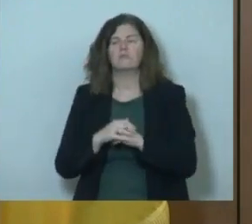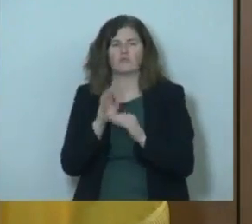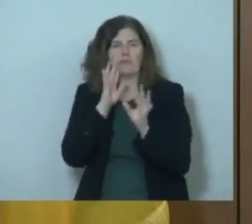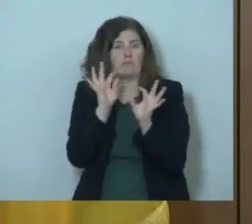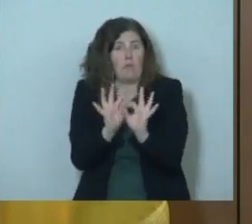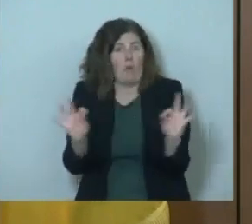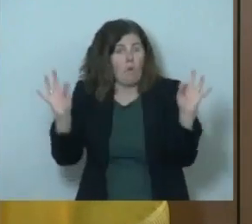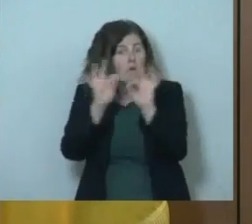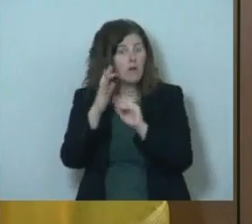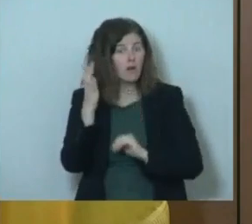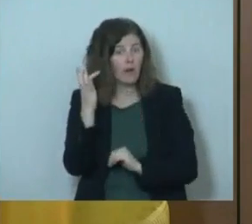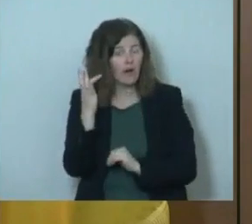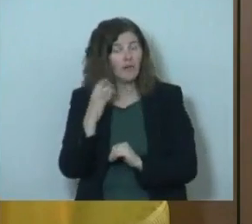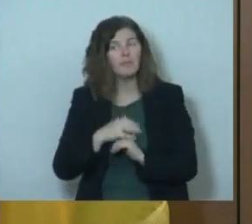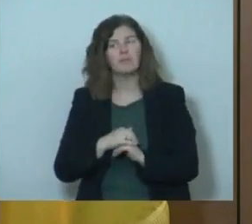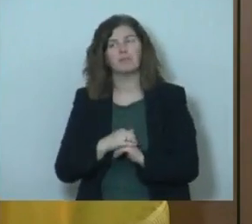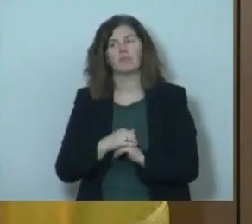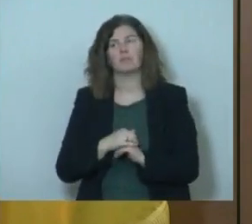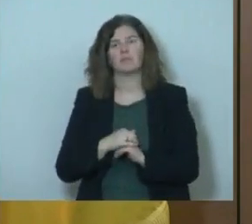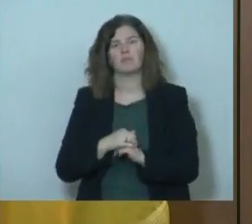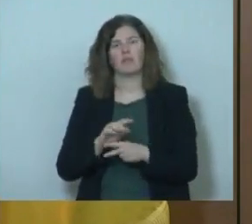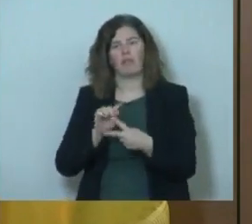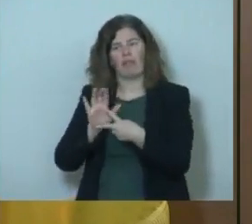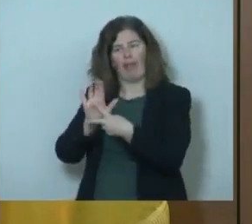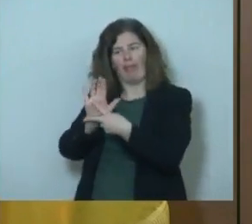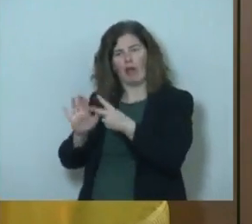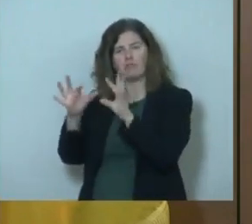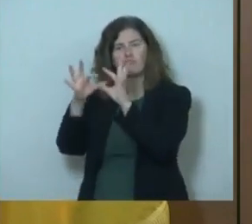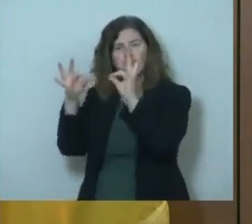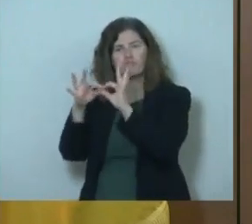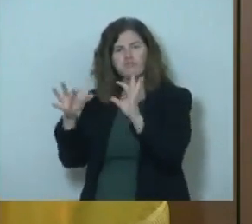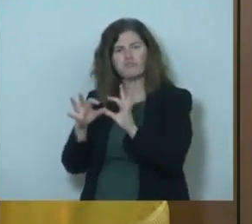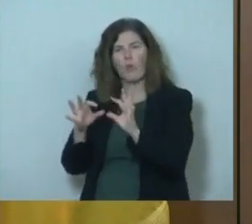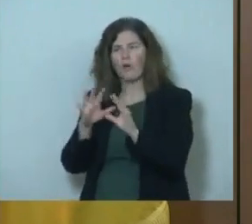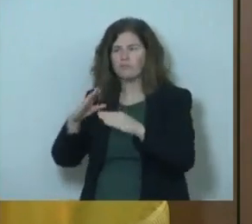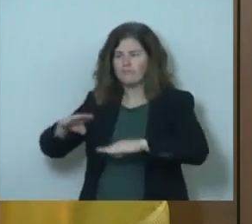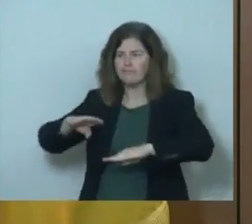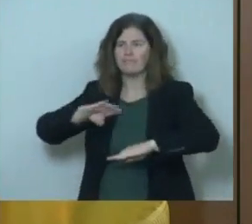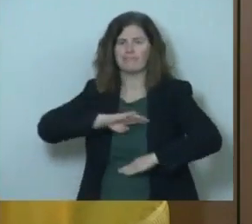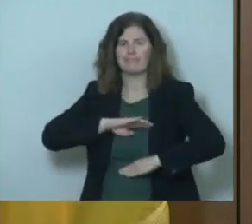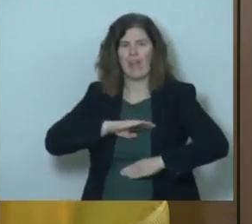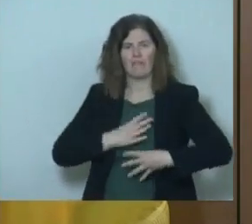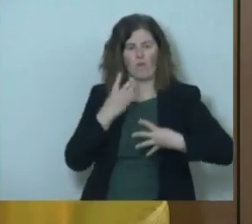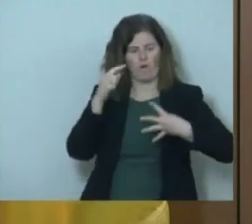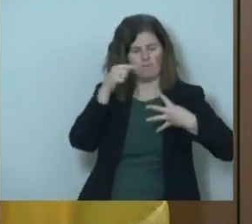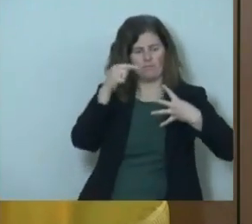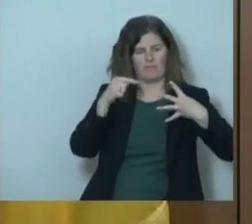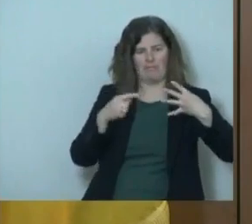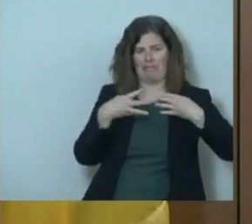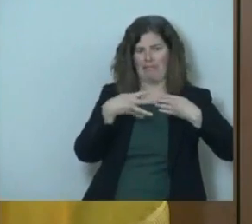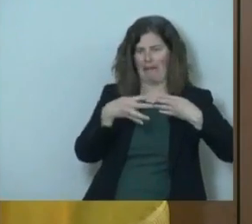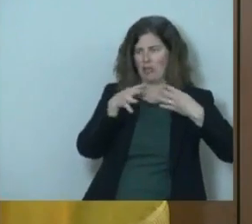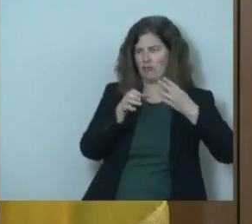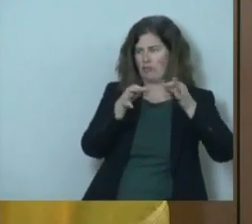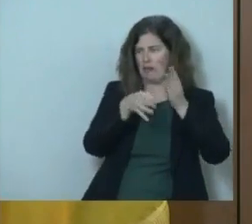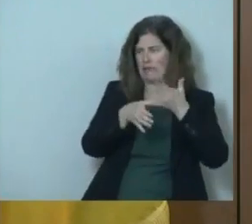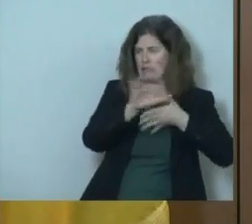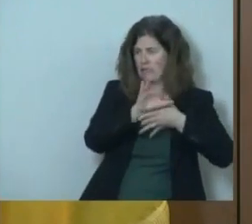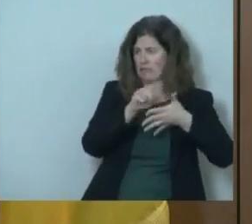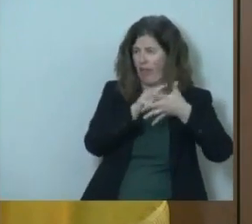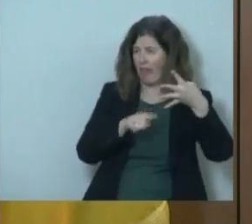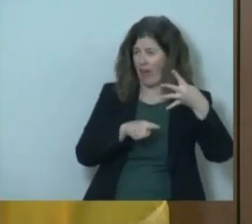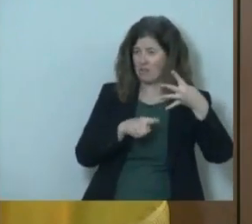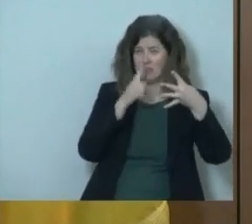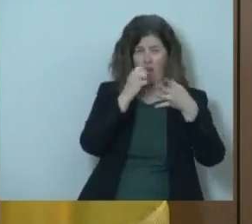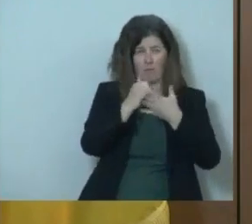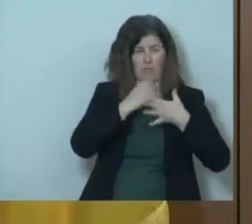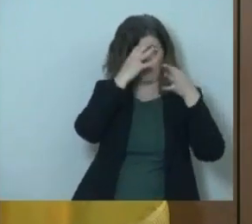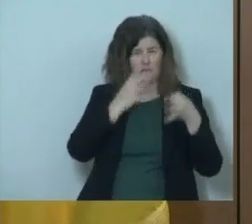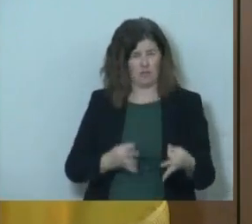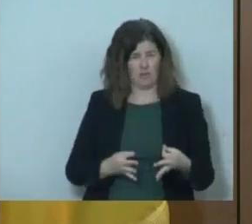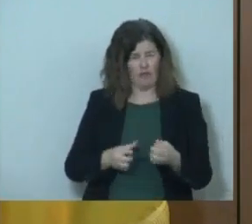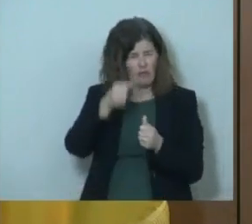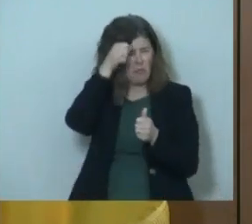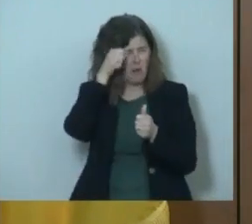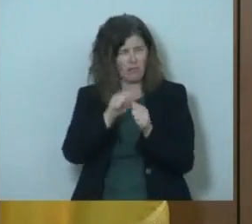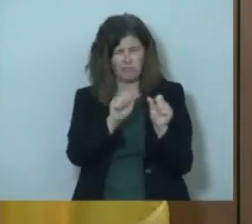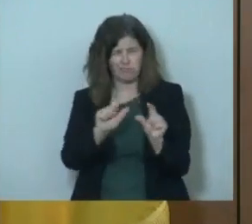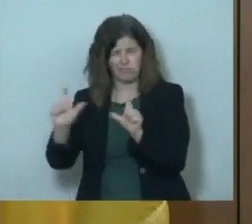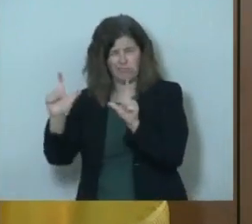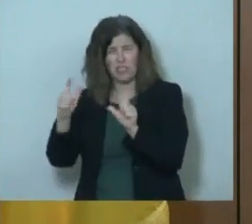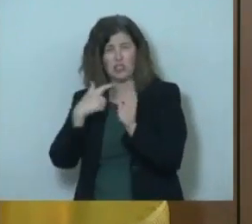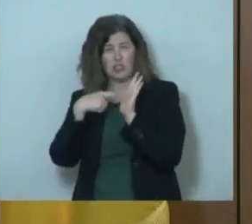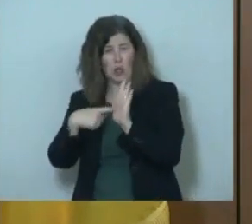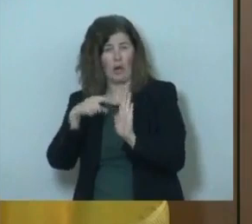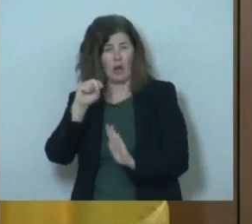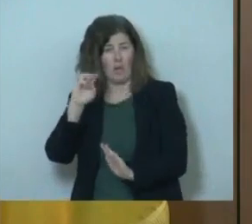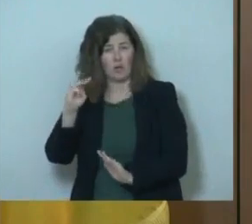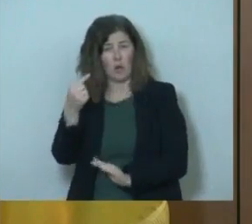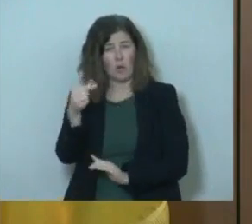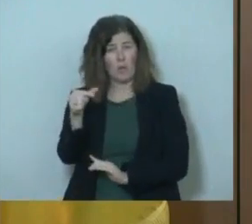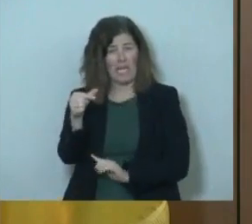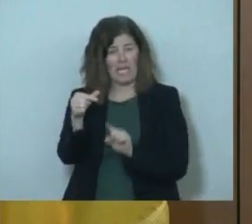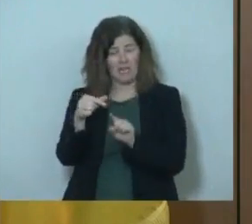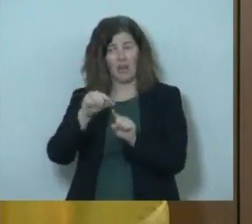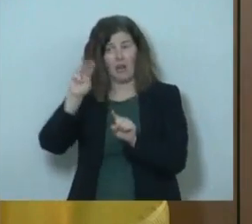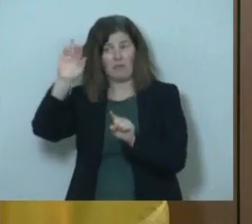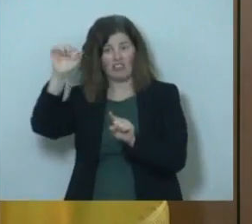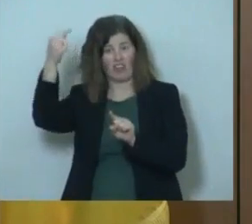ONE OF THE REASONS THAT THE DOCTOR AND THE SECRETARY PRESENTATIONS ARE SO IMPORTANT, IS BECAUSE IT MEETS THE FOUR-PART GATING CRITERIA WHICH IS HOW WE MAKE DECISIONS.